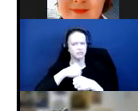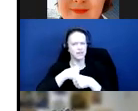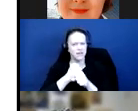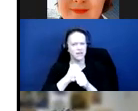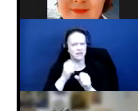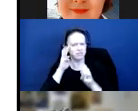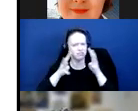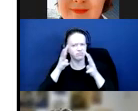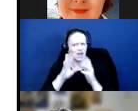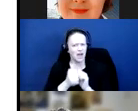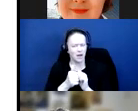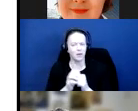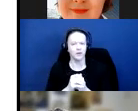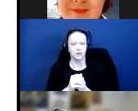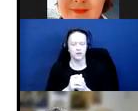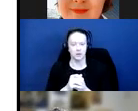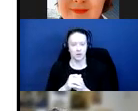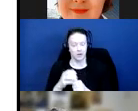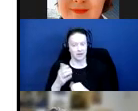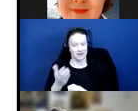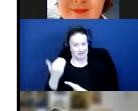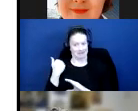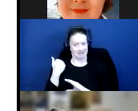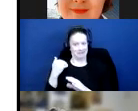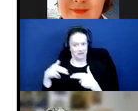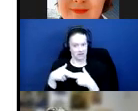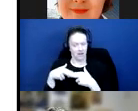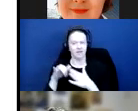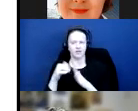What I showed you on the prior slide was some rulemaking opportunities